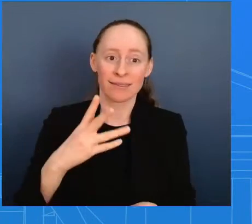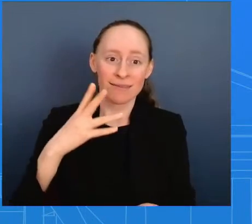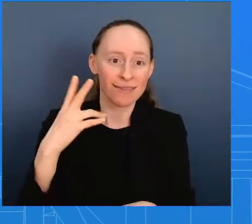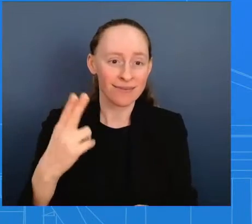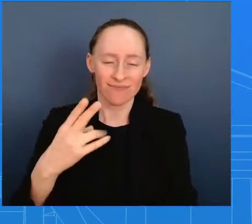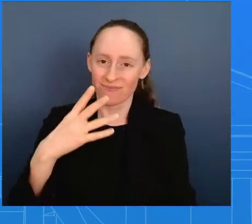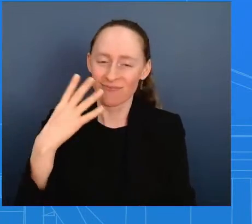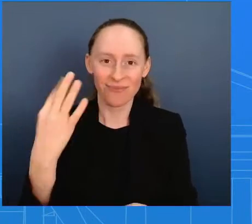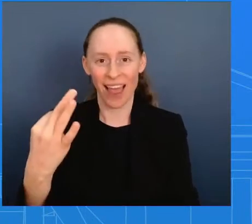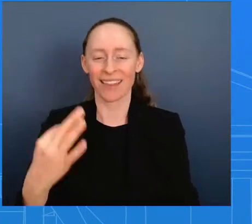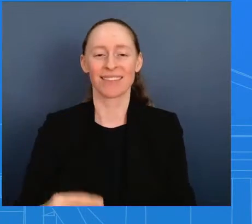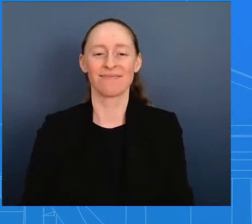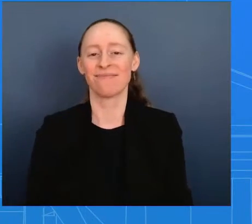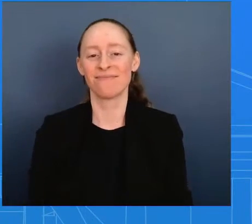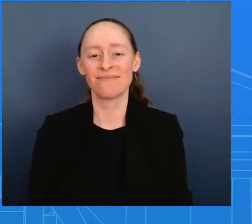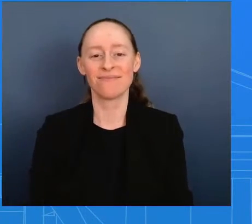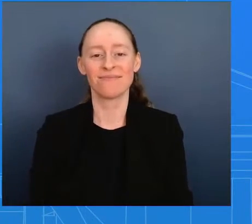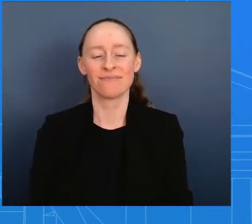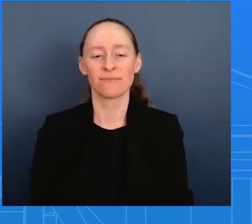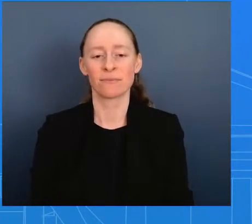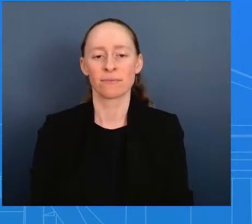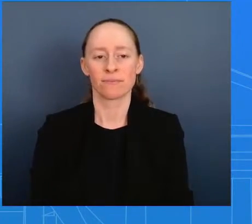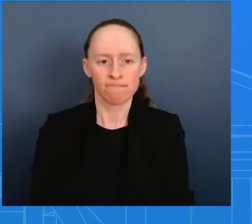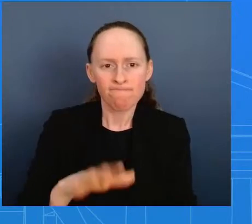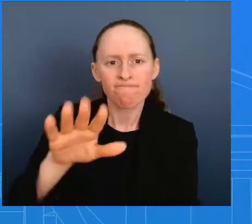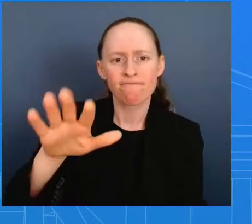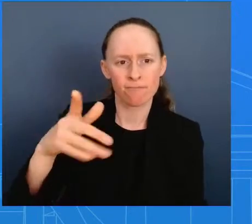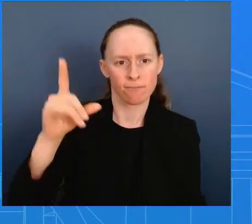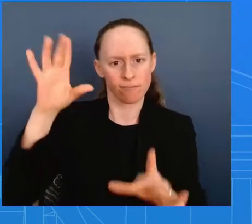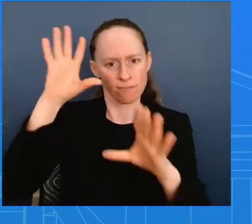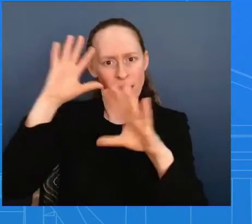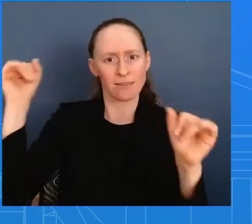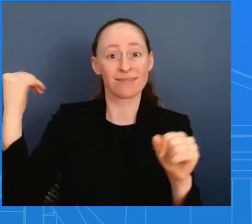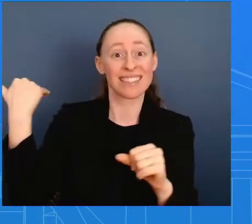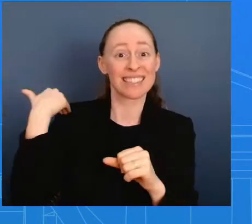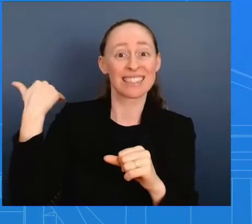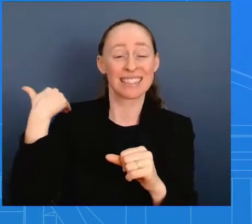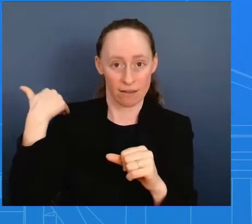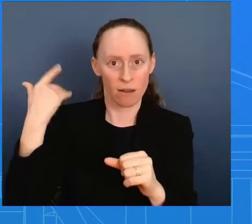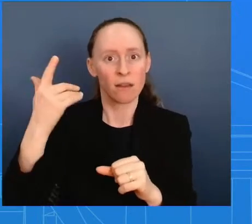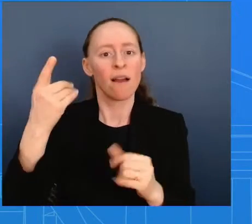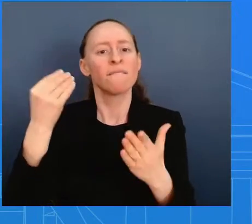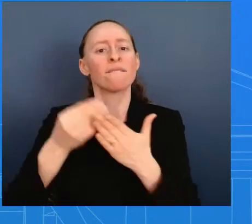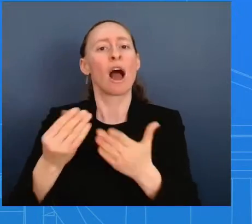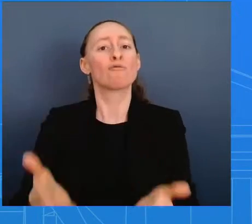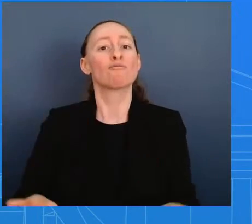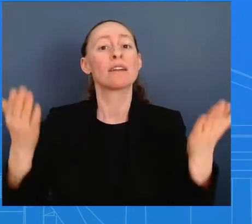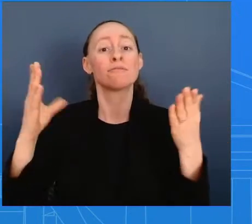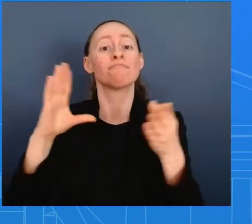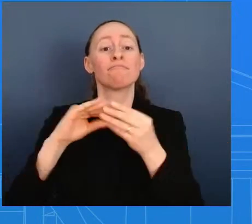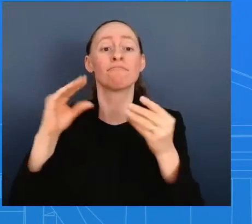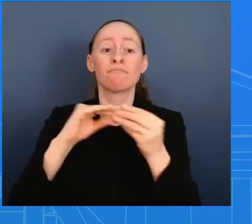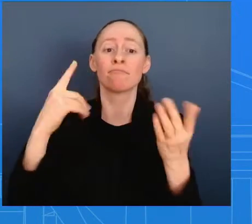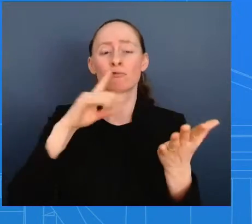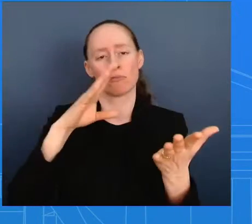the President began his remarks by talking about Israel. He said, "Israel said it's up to Hamas; if they wanted to do it, we could end it tomorrow.